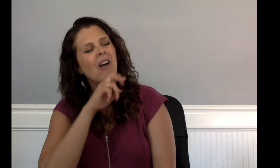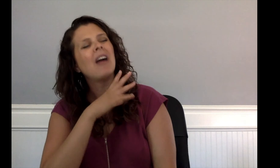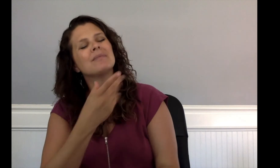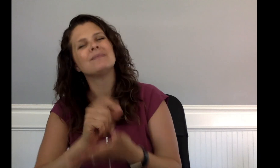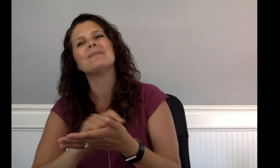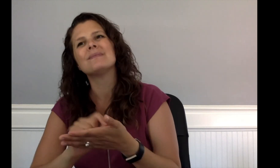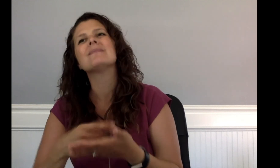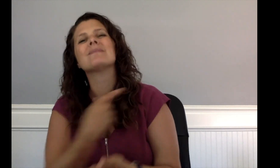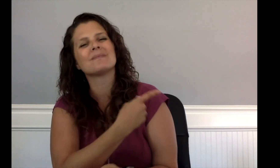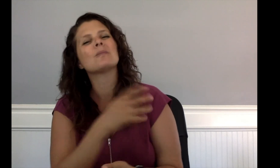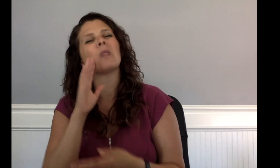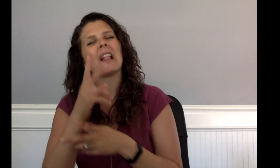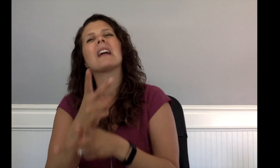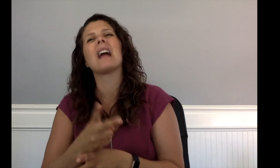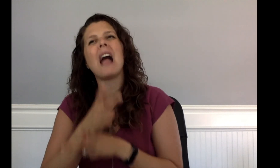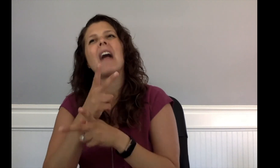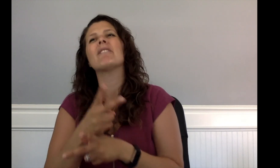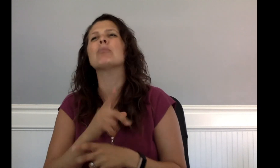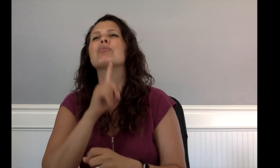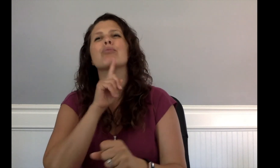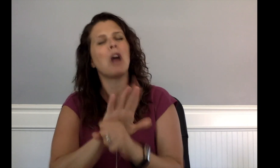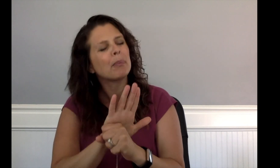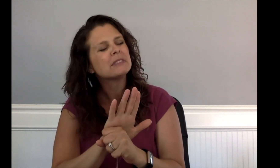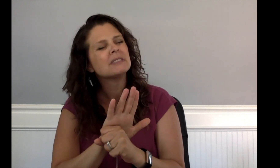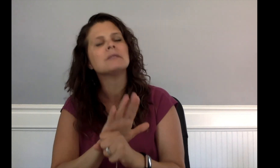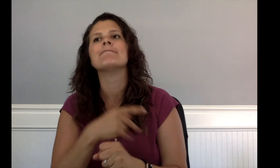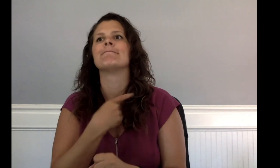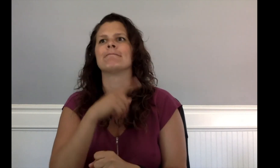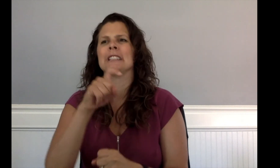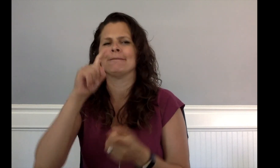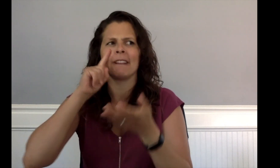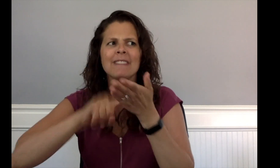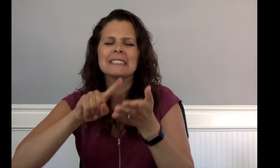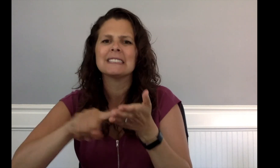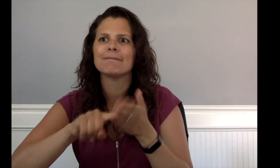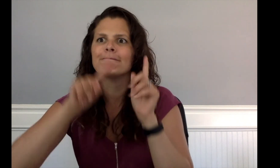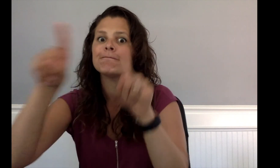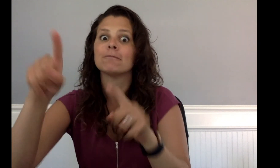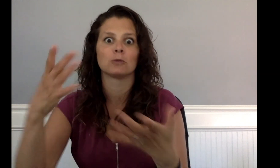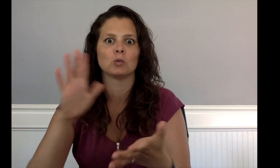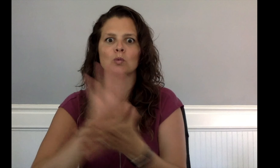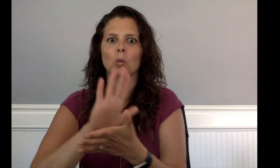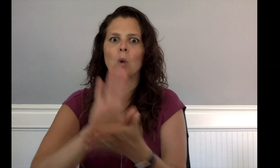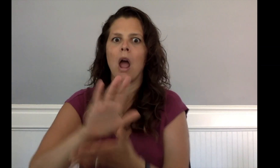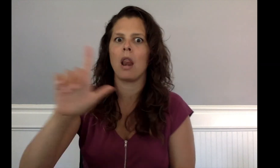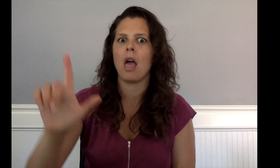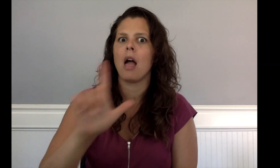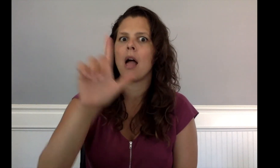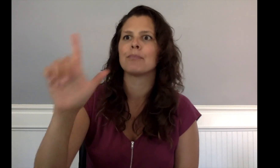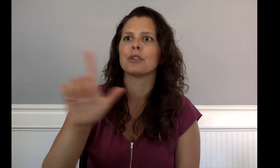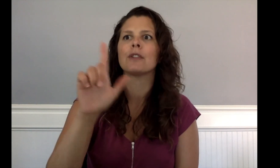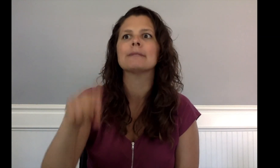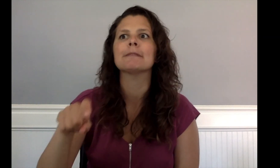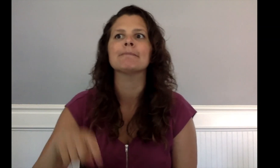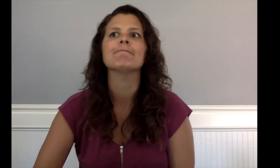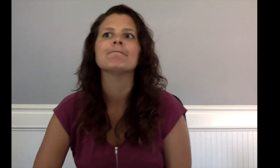Frog said, "We’ll be careful. Promise! We need to investigate the school library."